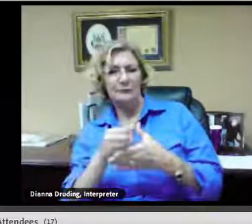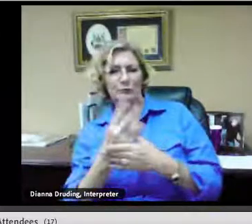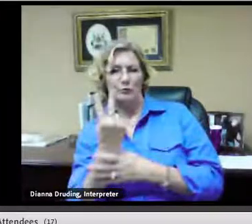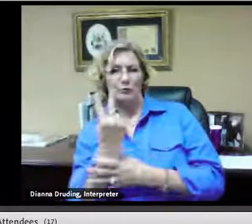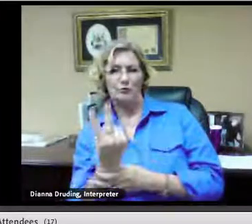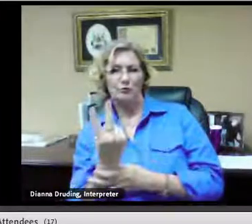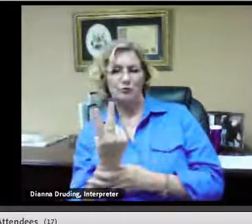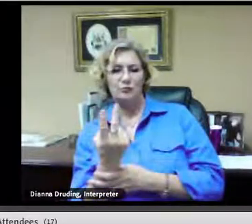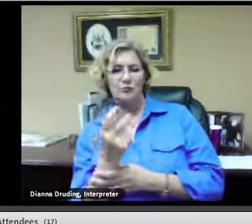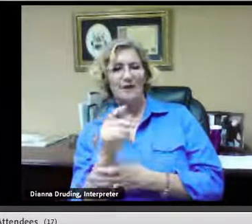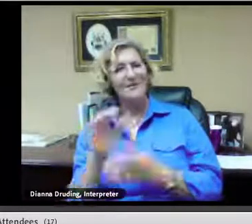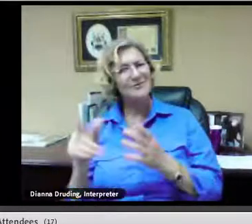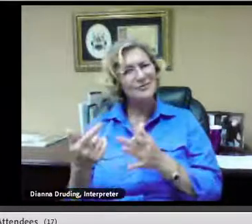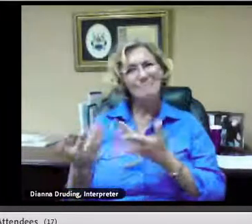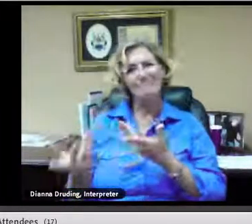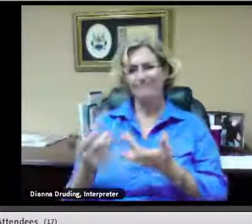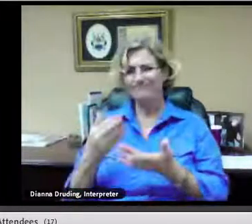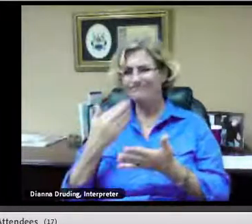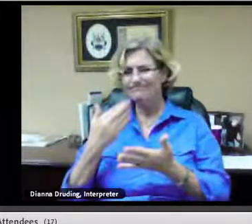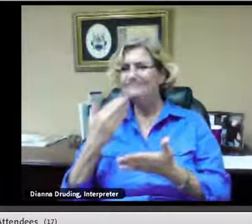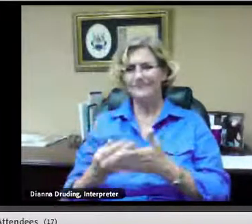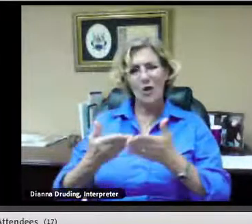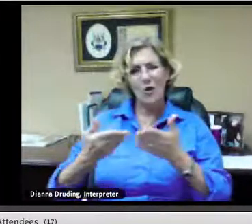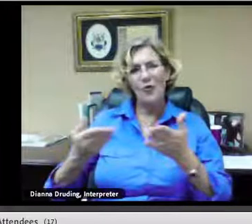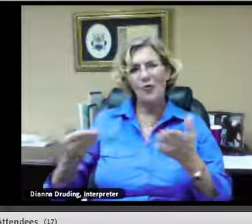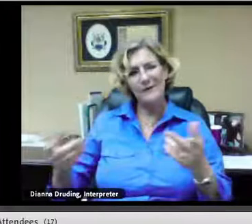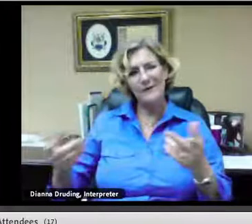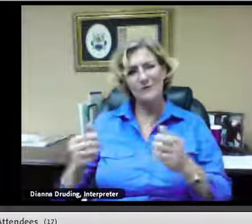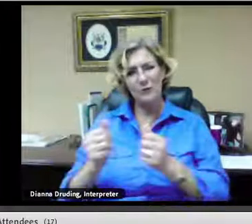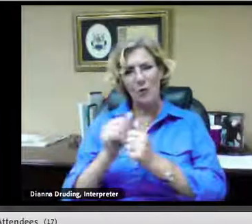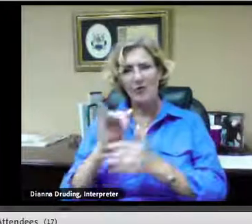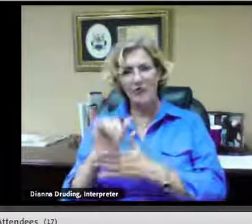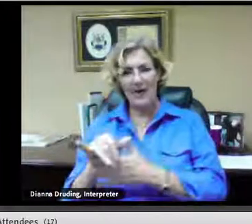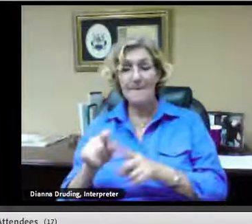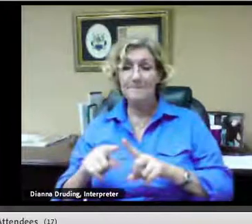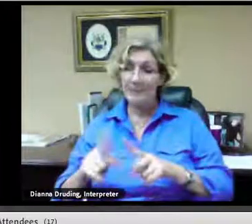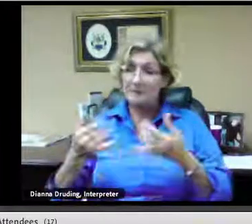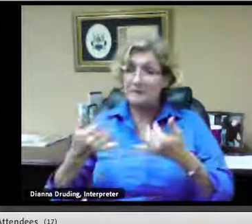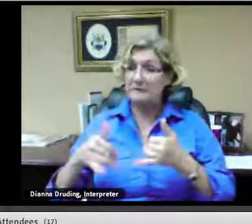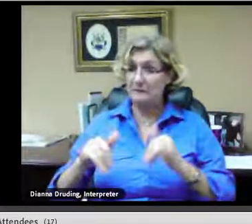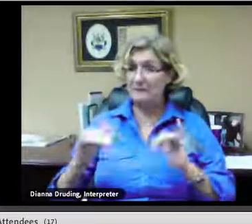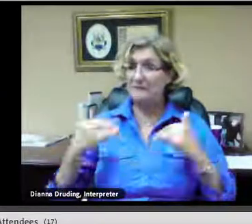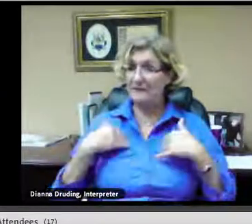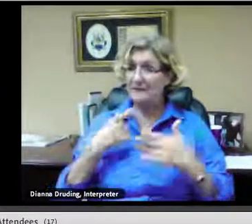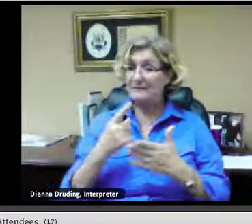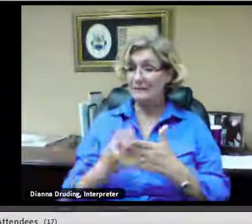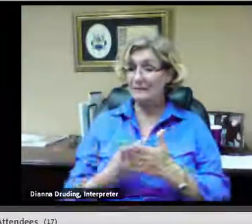but it's still got something missing. Okay? [ Coughs ] Excuse me.